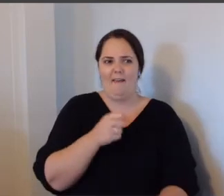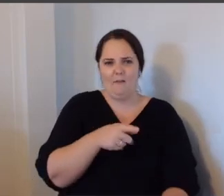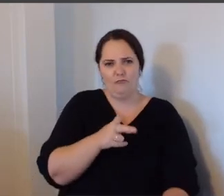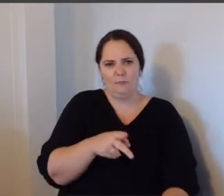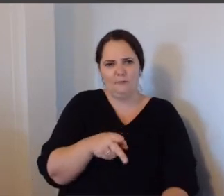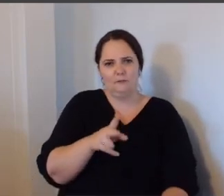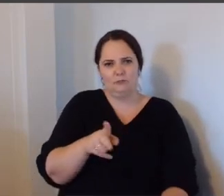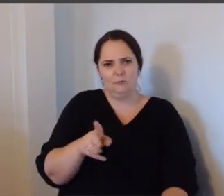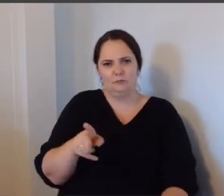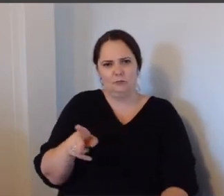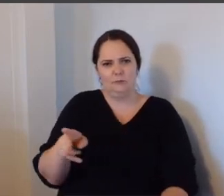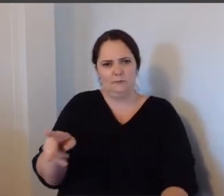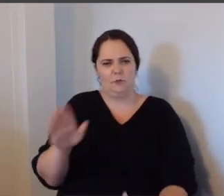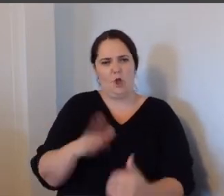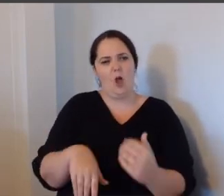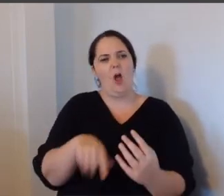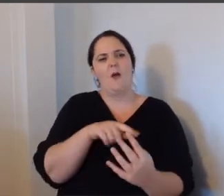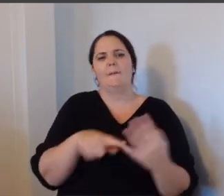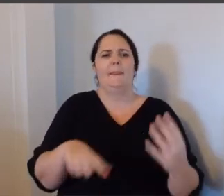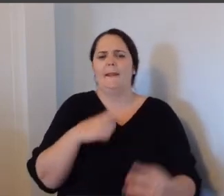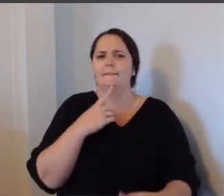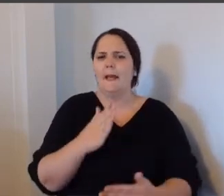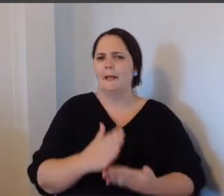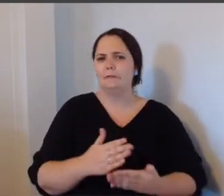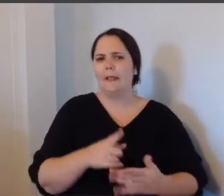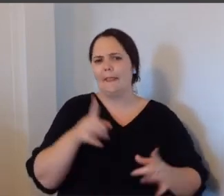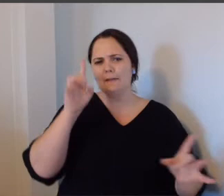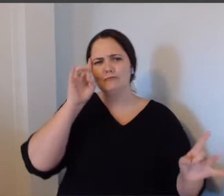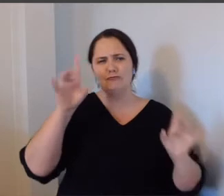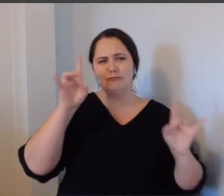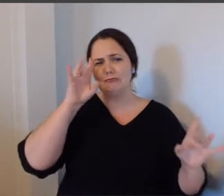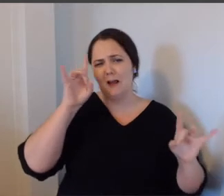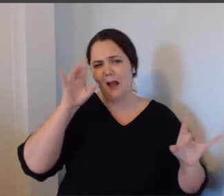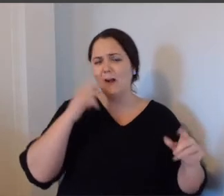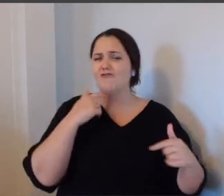radicals who shunned the establishment, who broke the rules by abandoning prevailing convention.